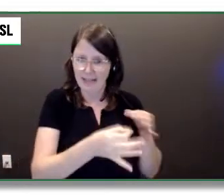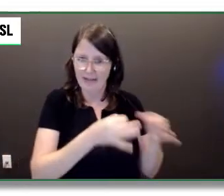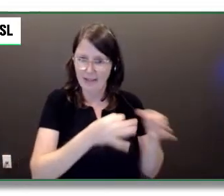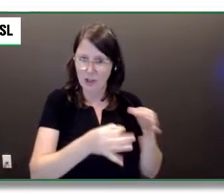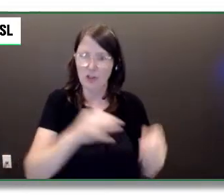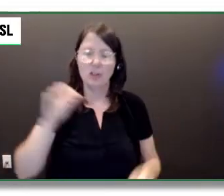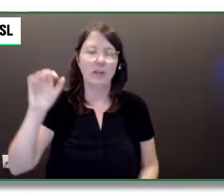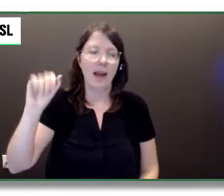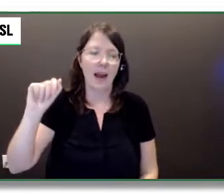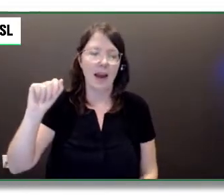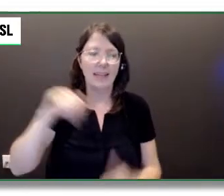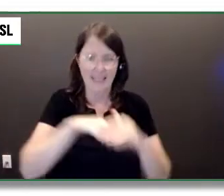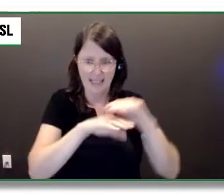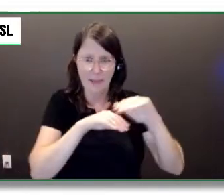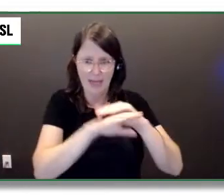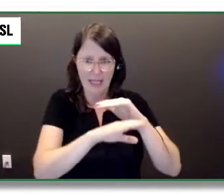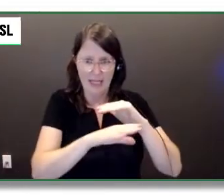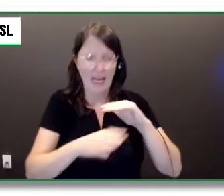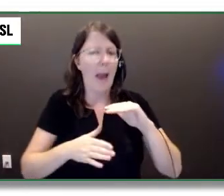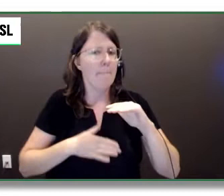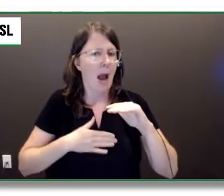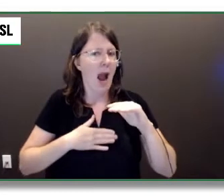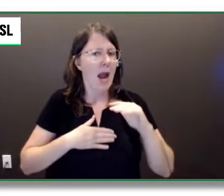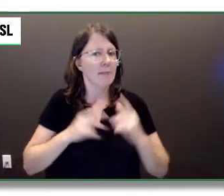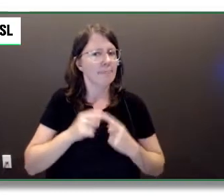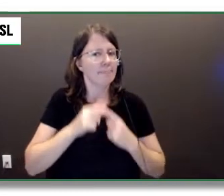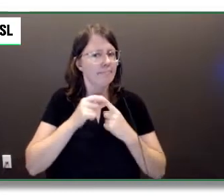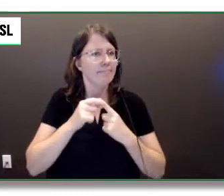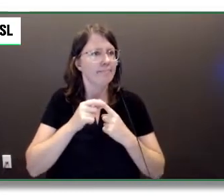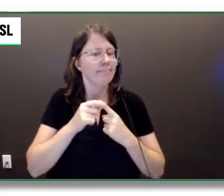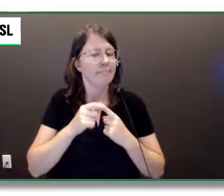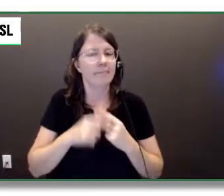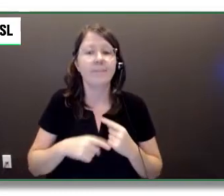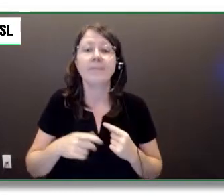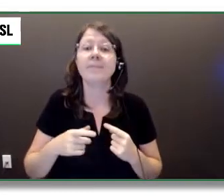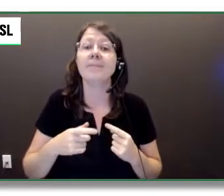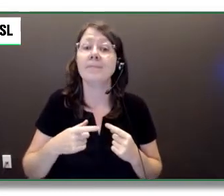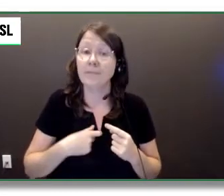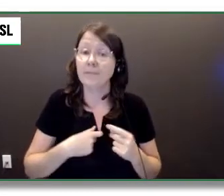I define accessibility as creatively providing a variety of participation